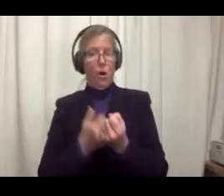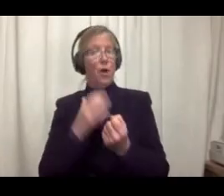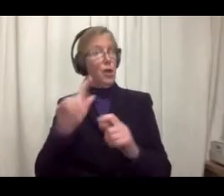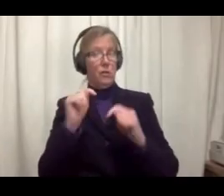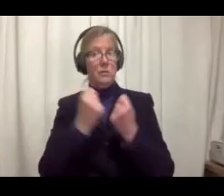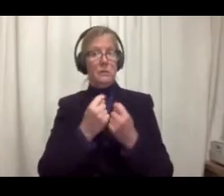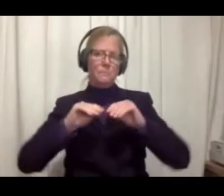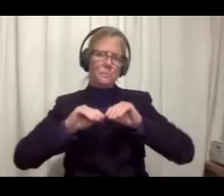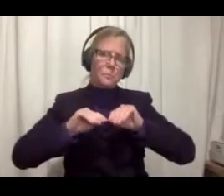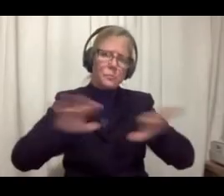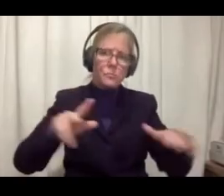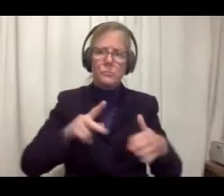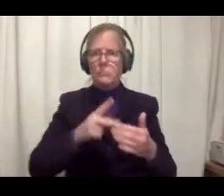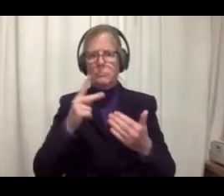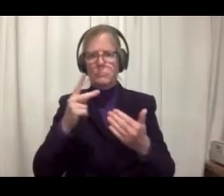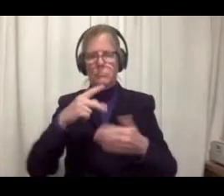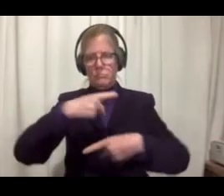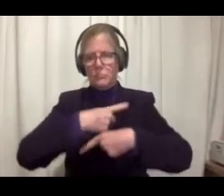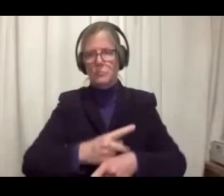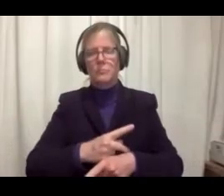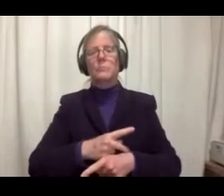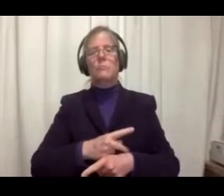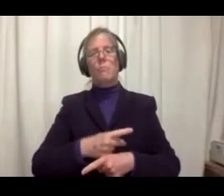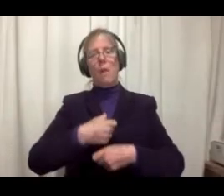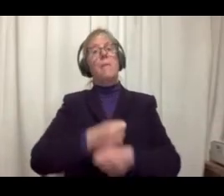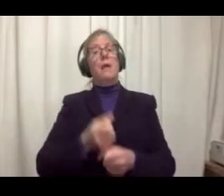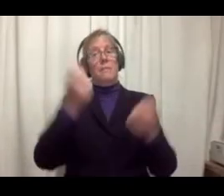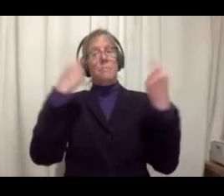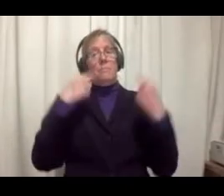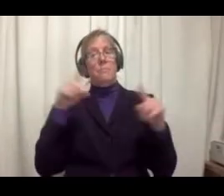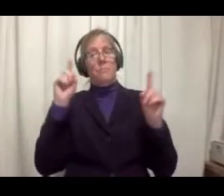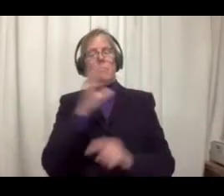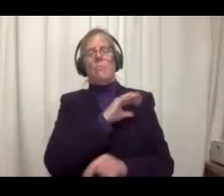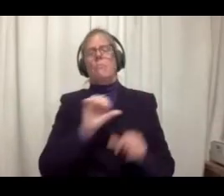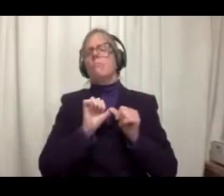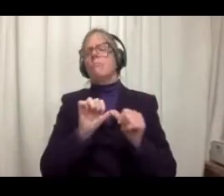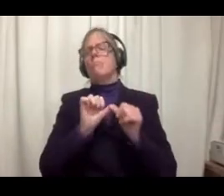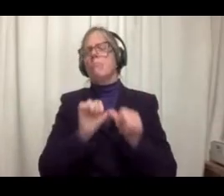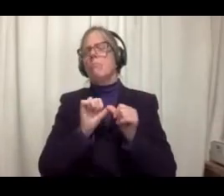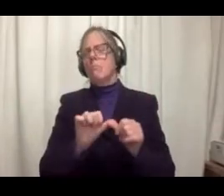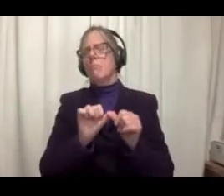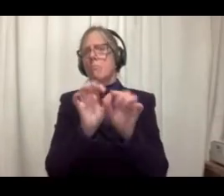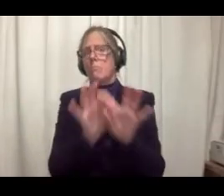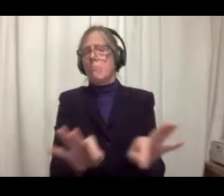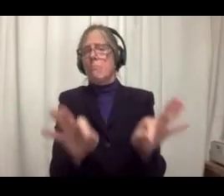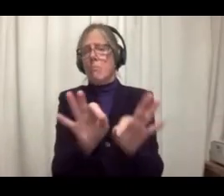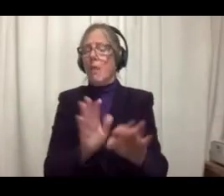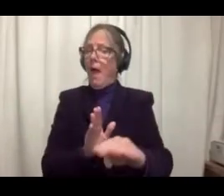making them accessible, and sustaining their value long after your grant period ends. Let’s dive in.